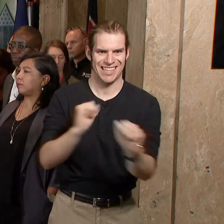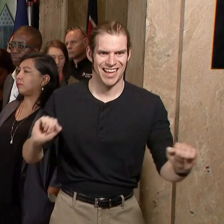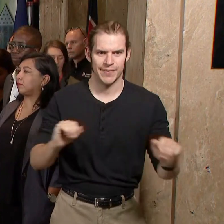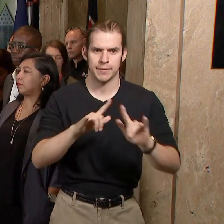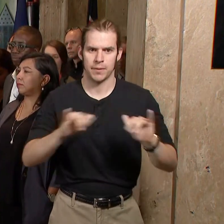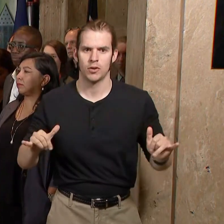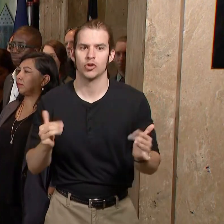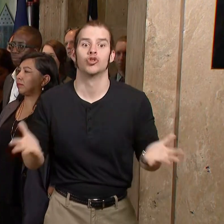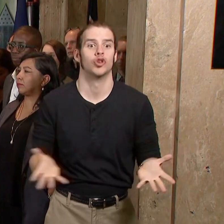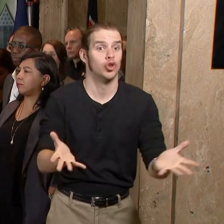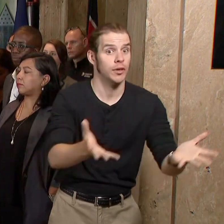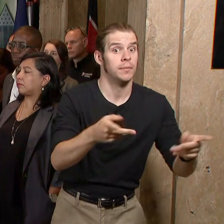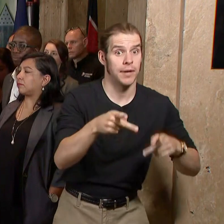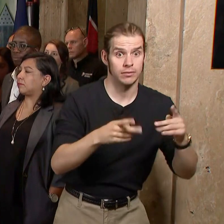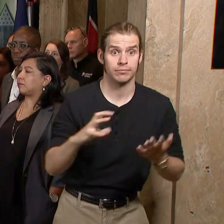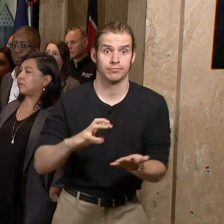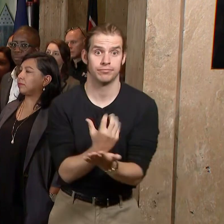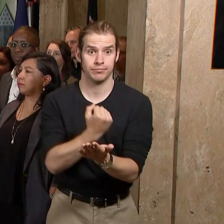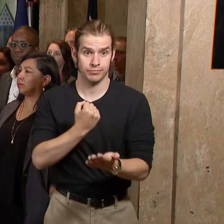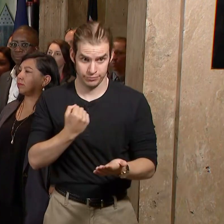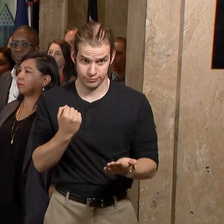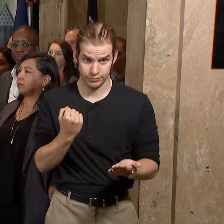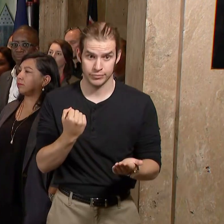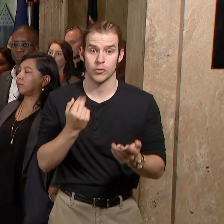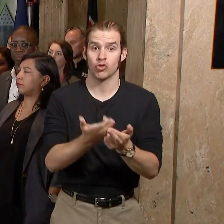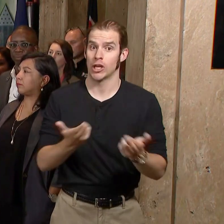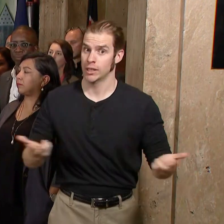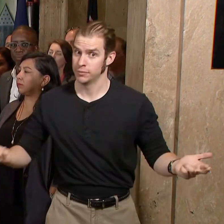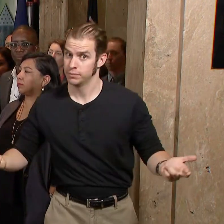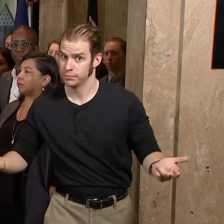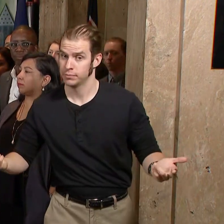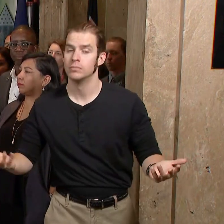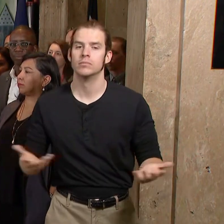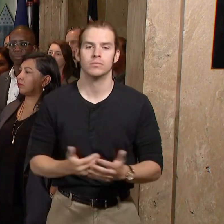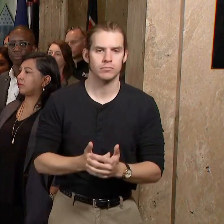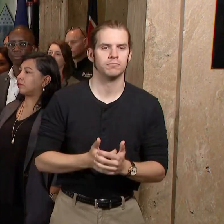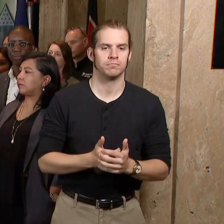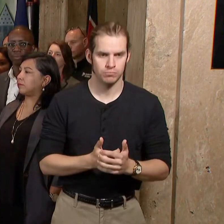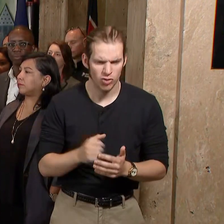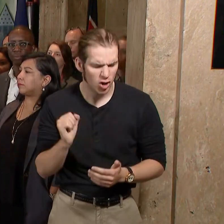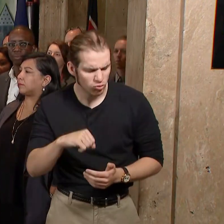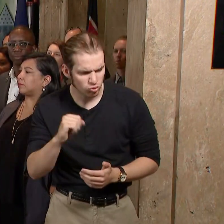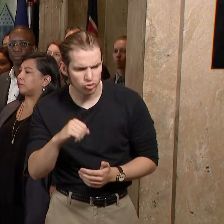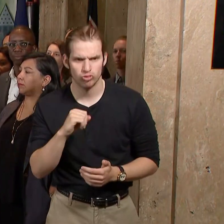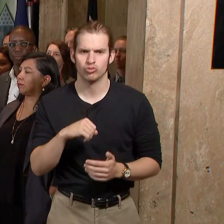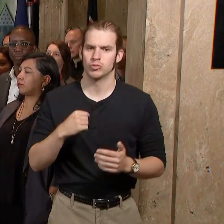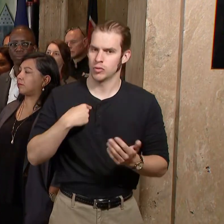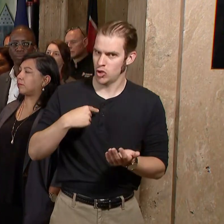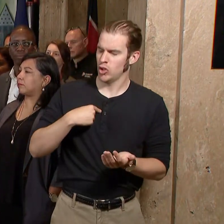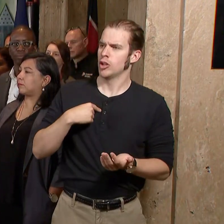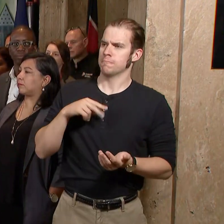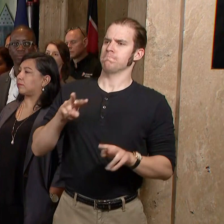Yeah, yeah. I think this is also what we learned from successes, which is we have seen when you give people access to housing in these micro